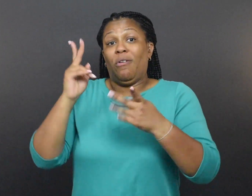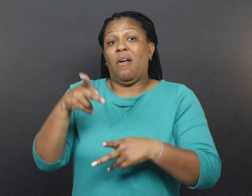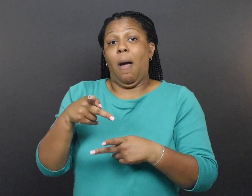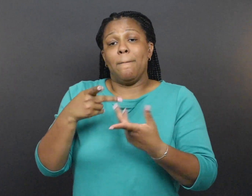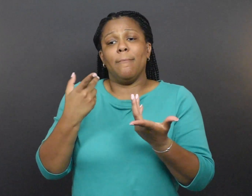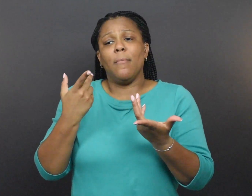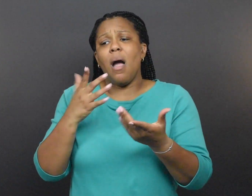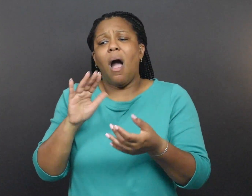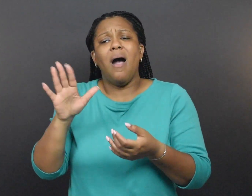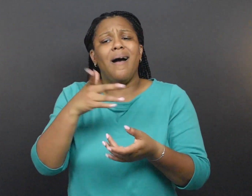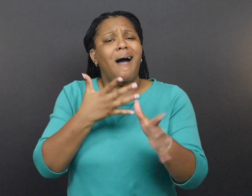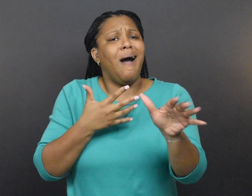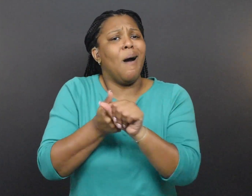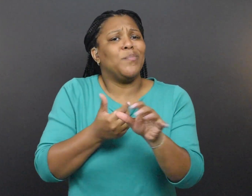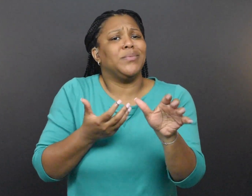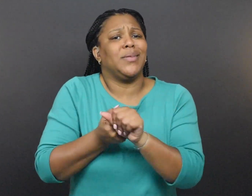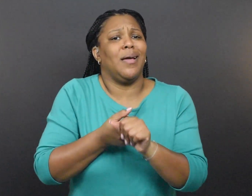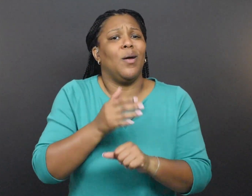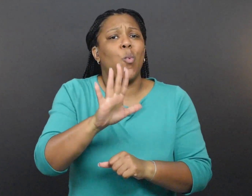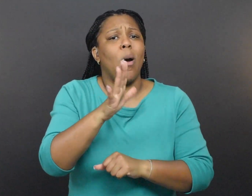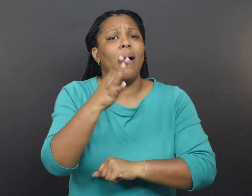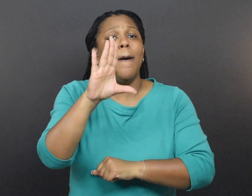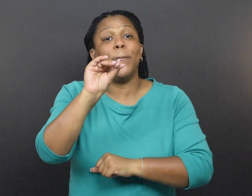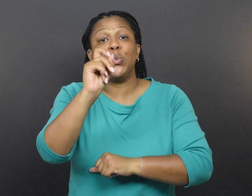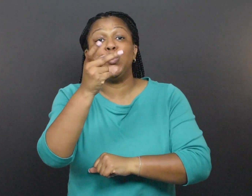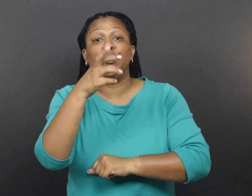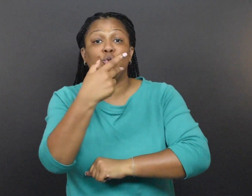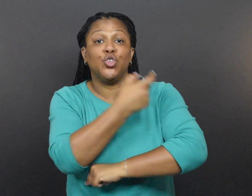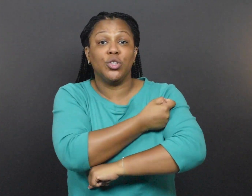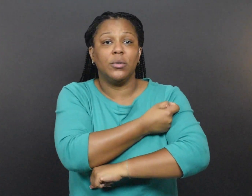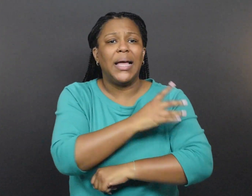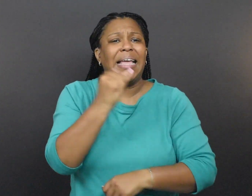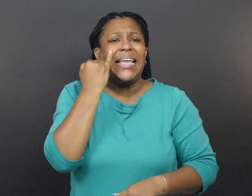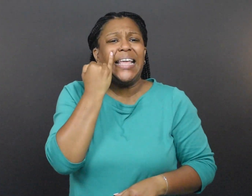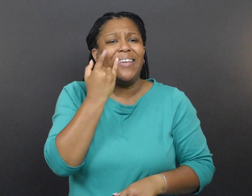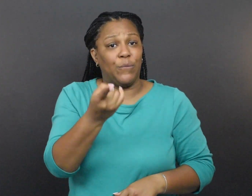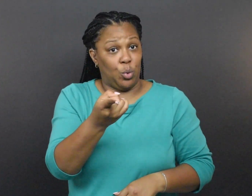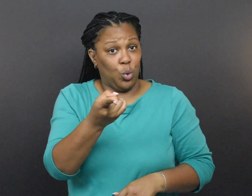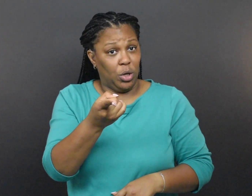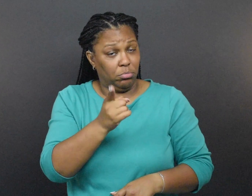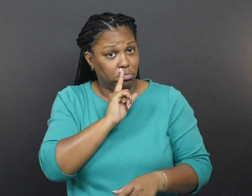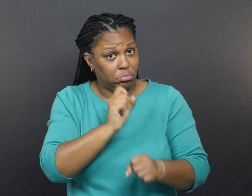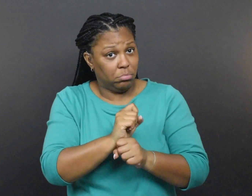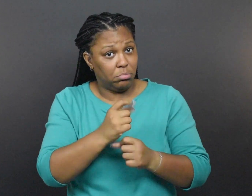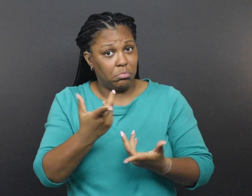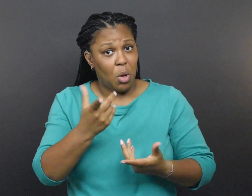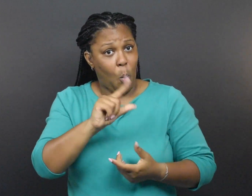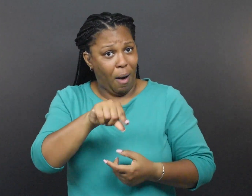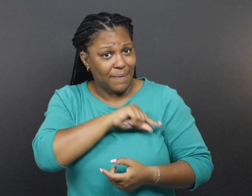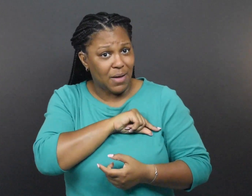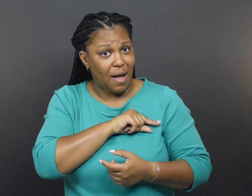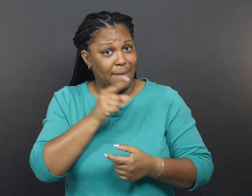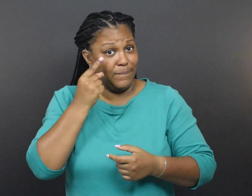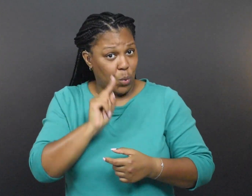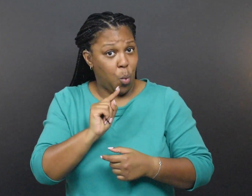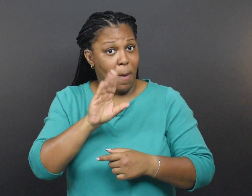But being up to date on booster doses, if you are eligible, is very important for staying protected